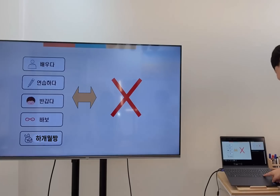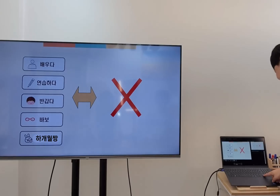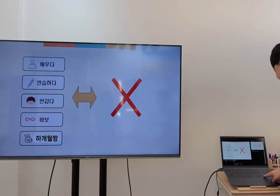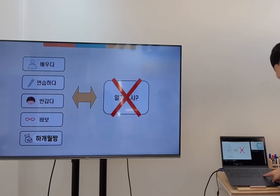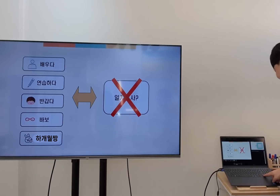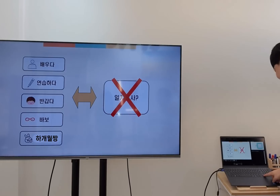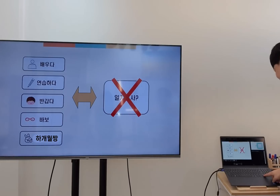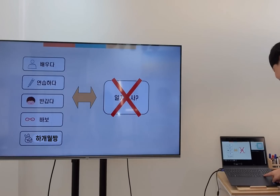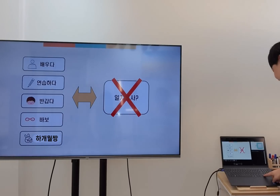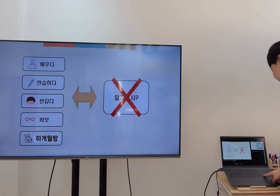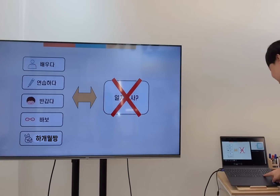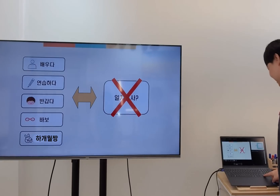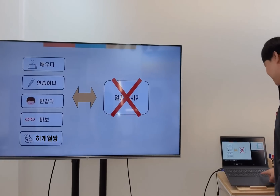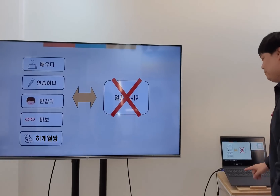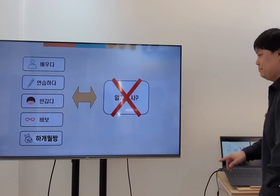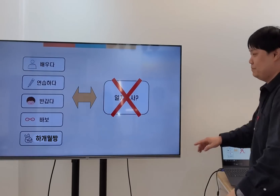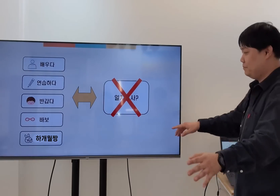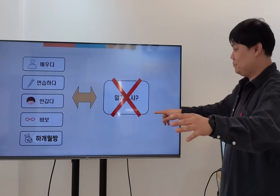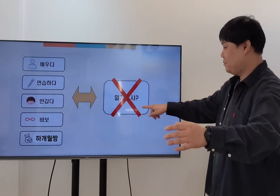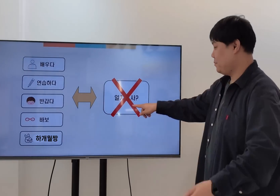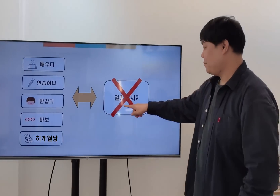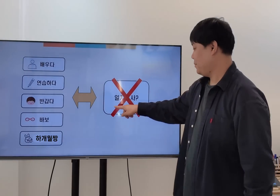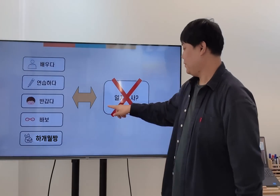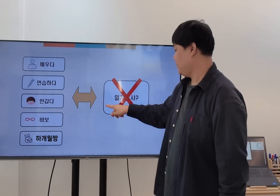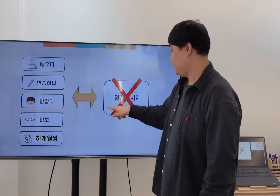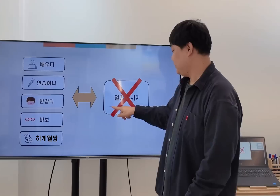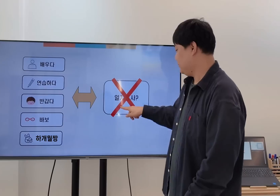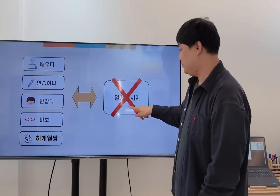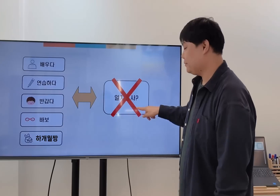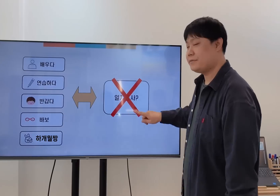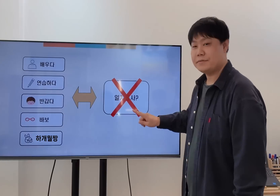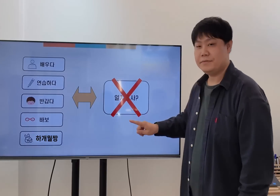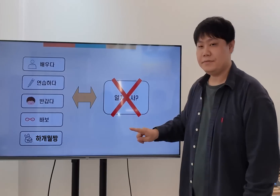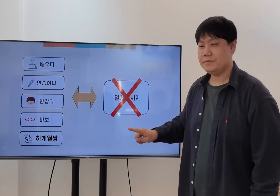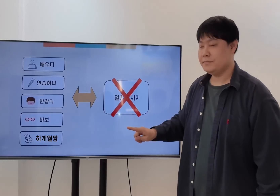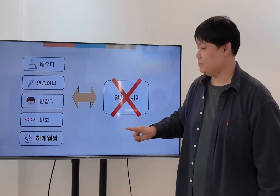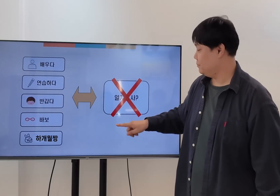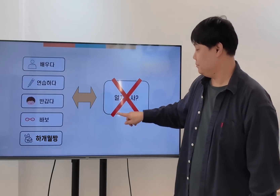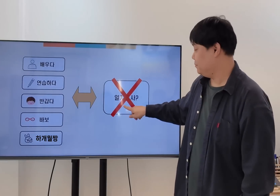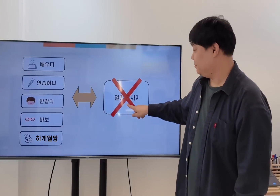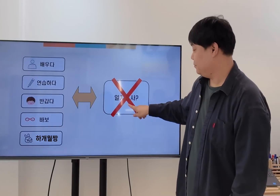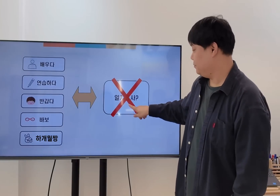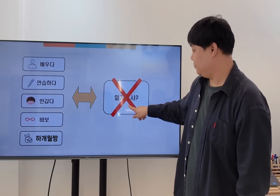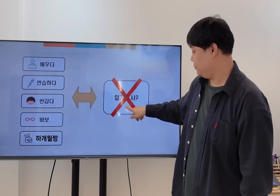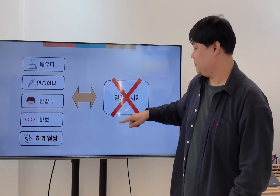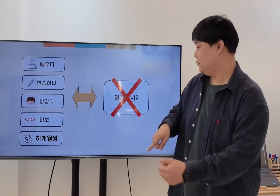Absolutely not. It means no.